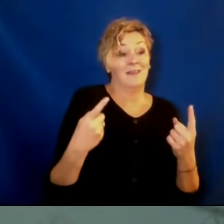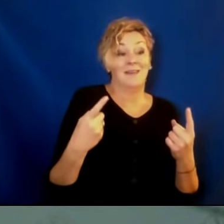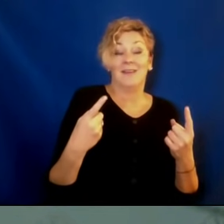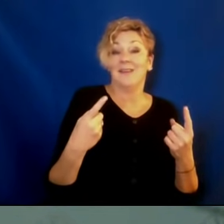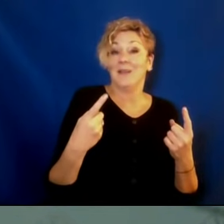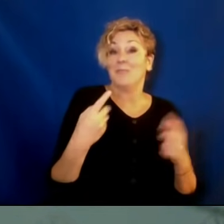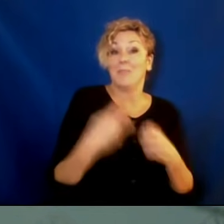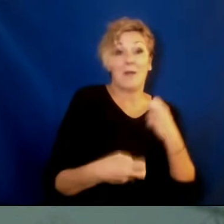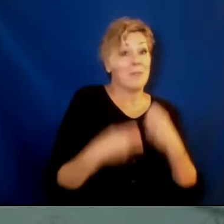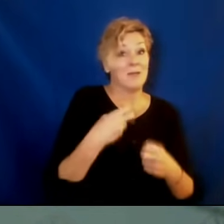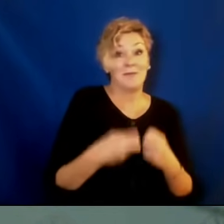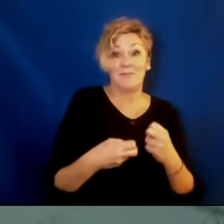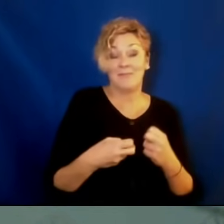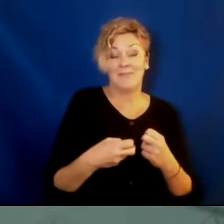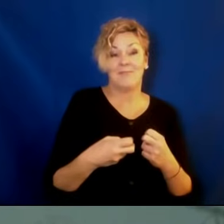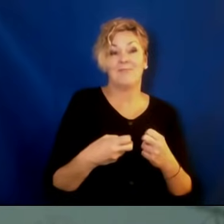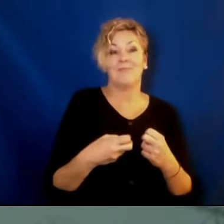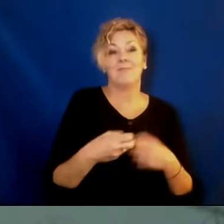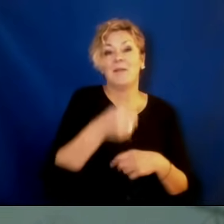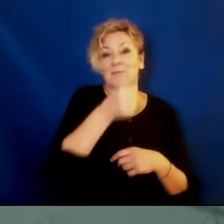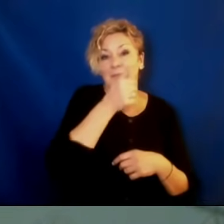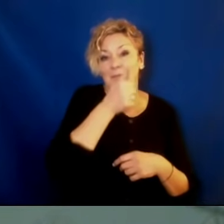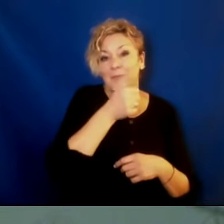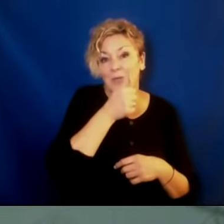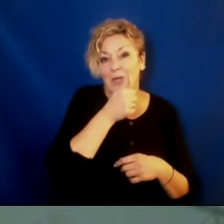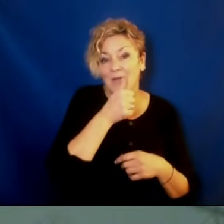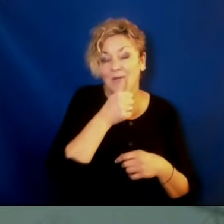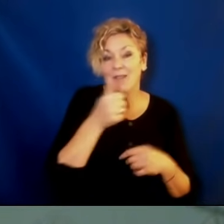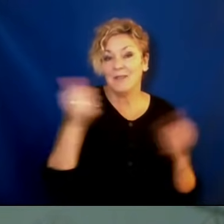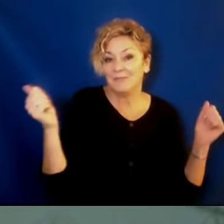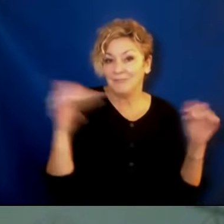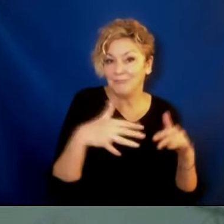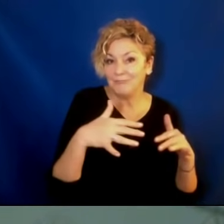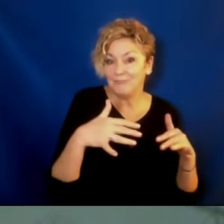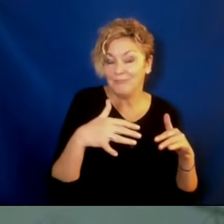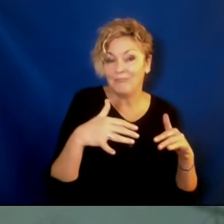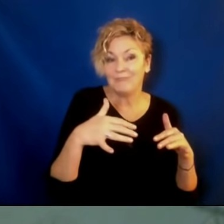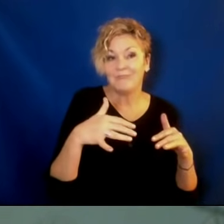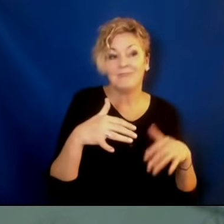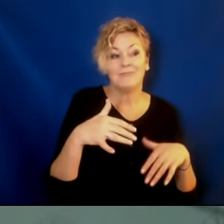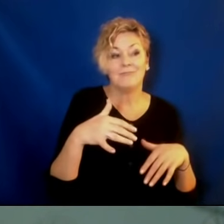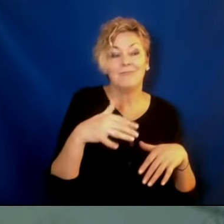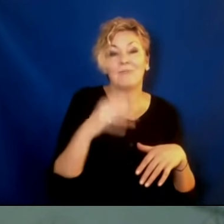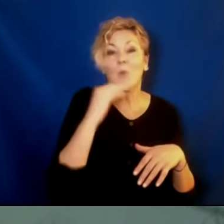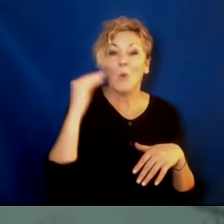The things that are important to do to us with the right safety protocols can be done in